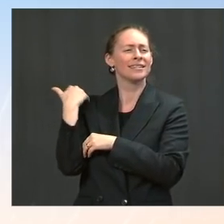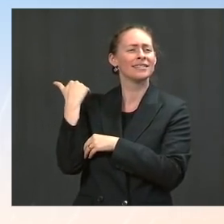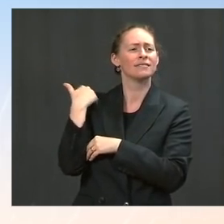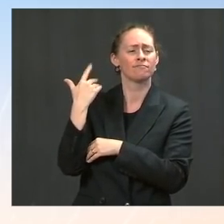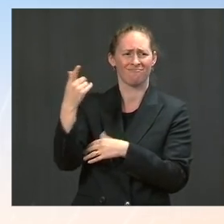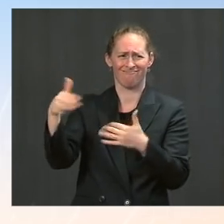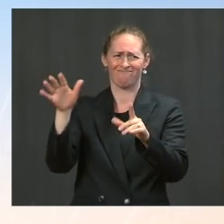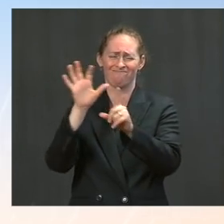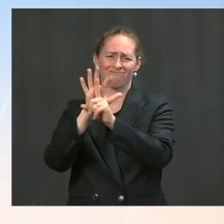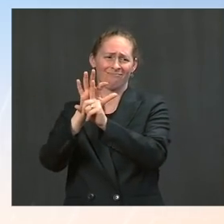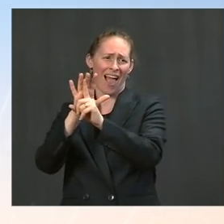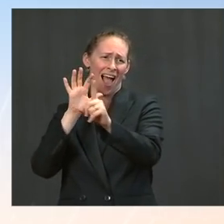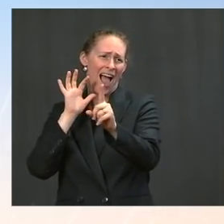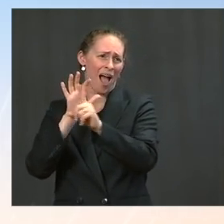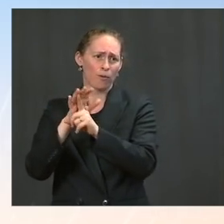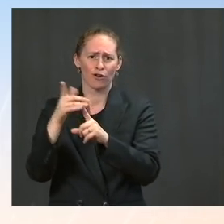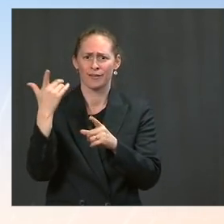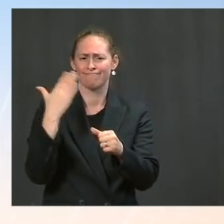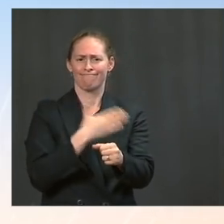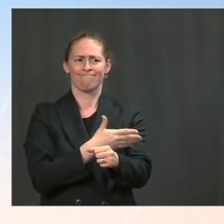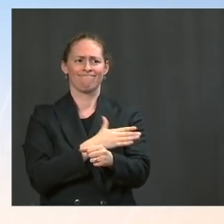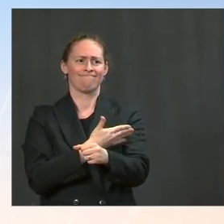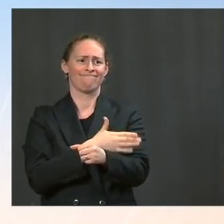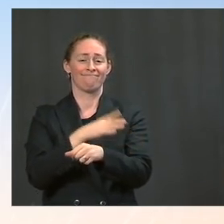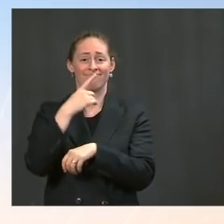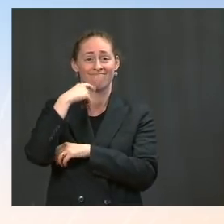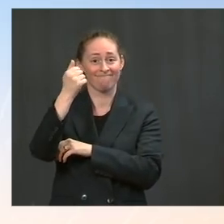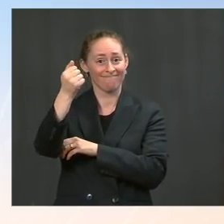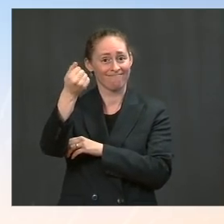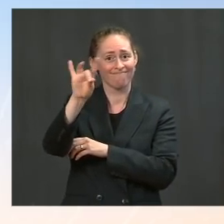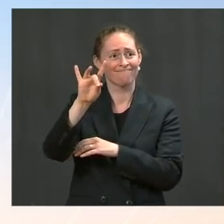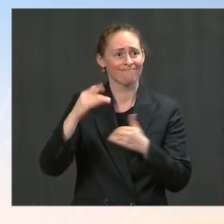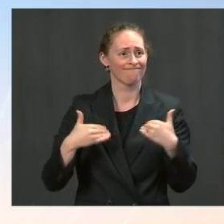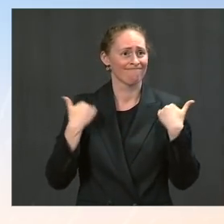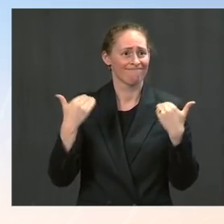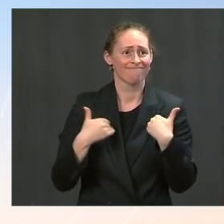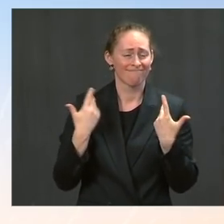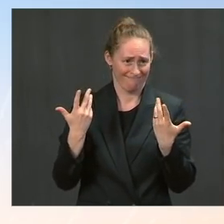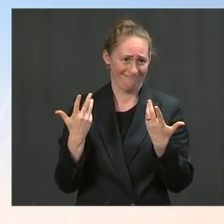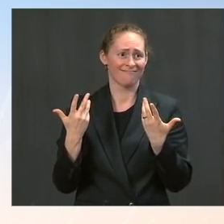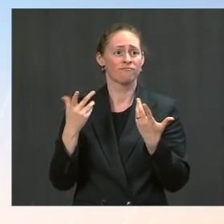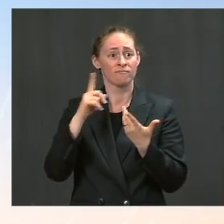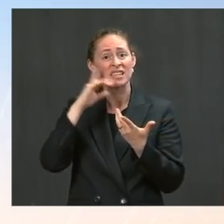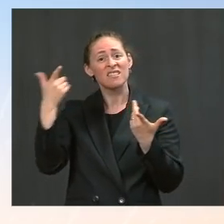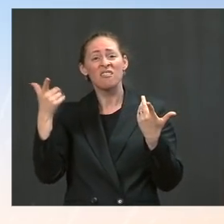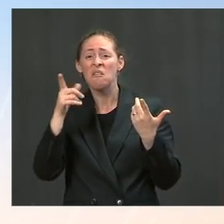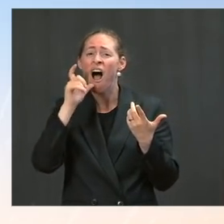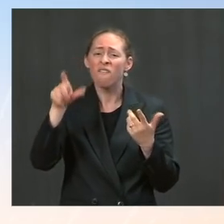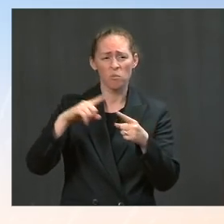She's 18 years old. She doesn't have to use her time to do this. She is speaking to a broad swath of an audience